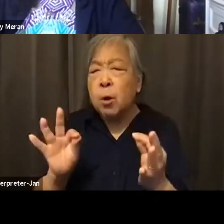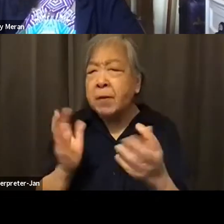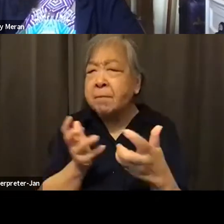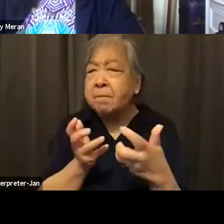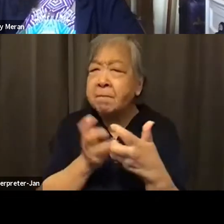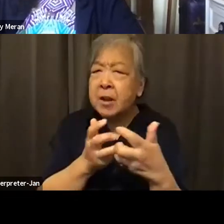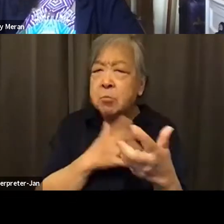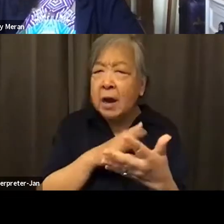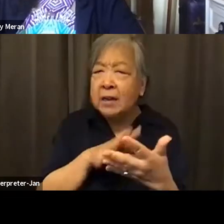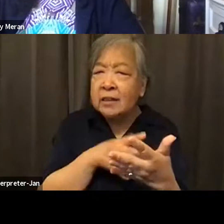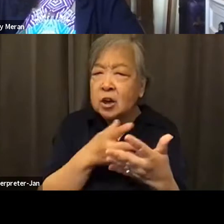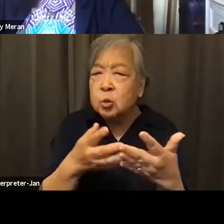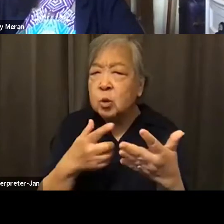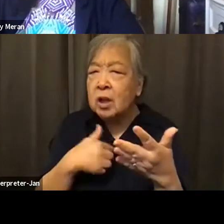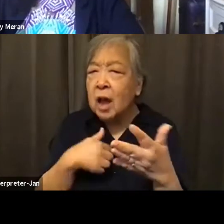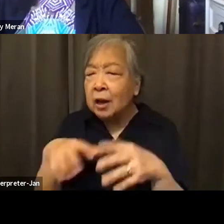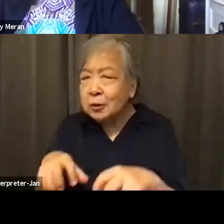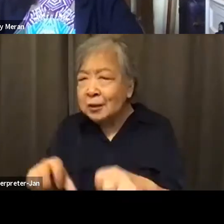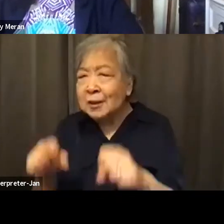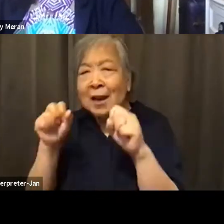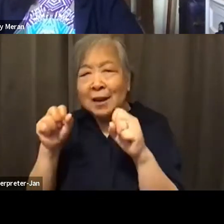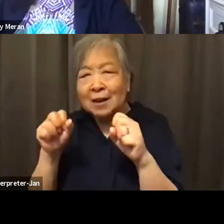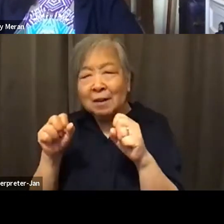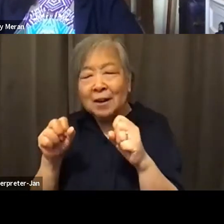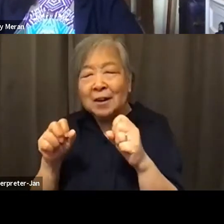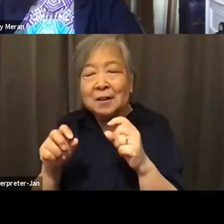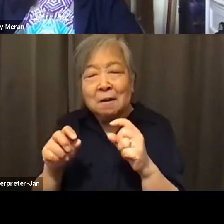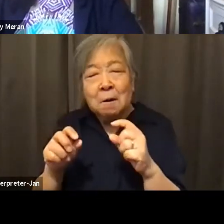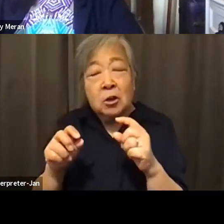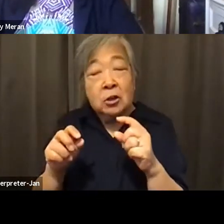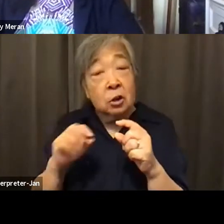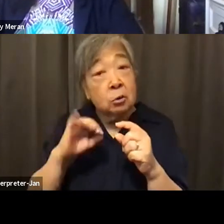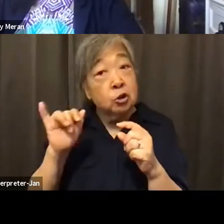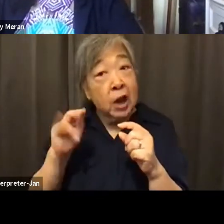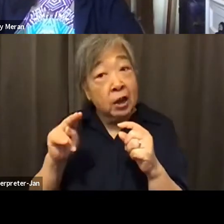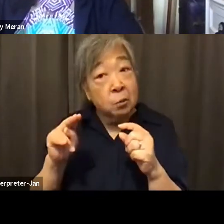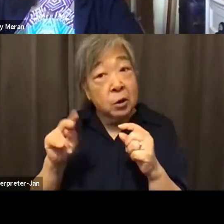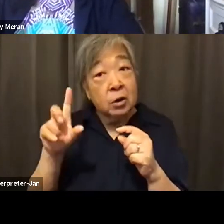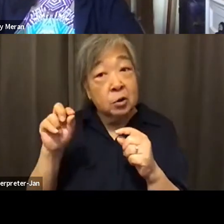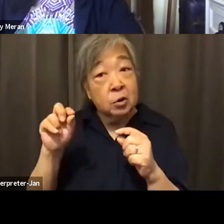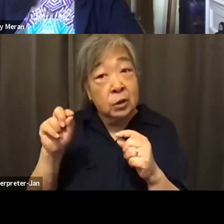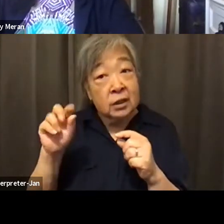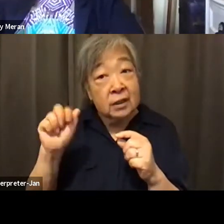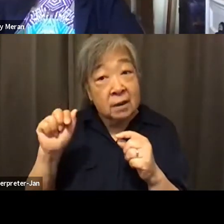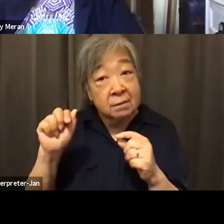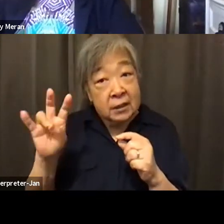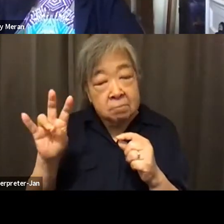that I could take over Winter break so in January of 2017 I was accepted and traveled